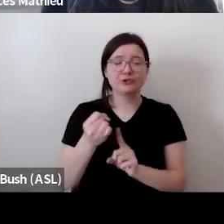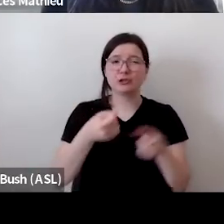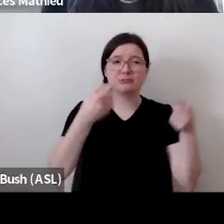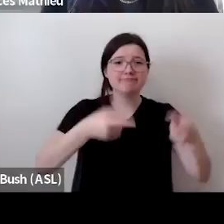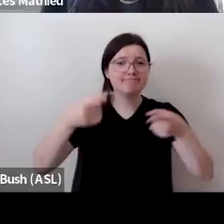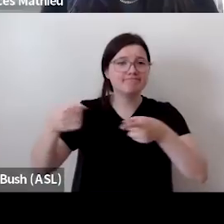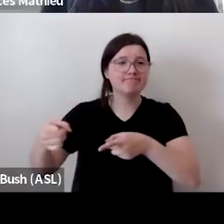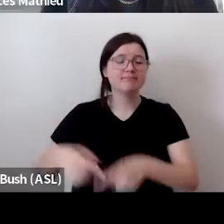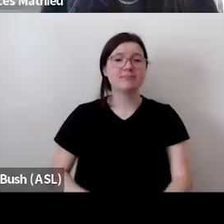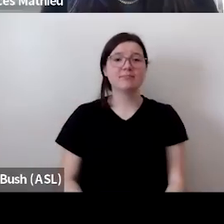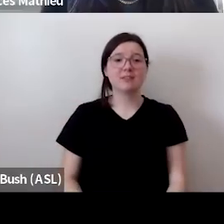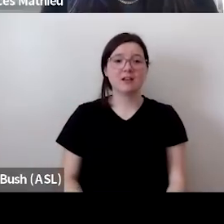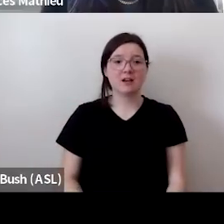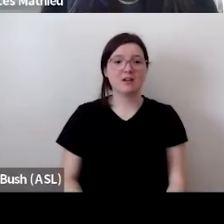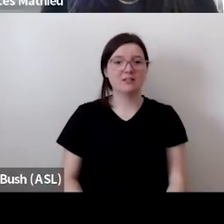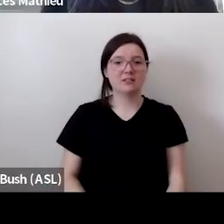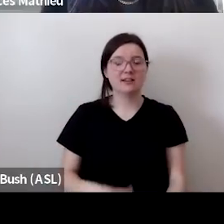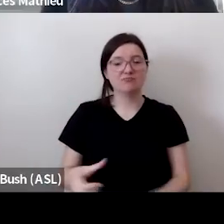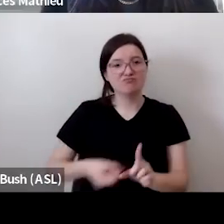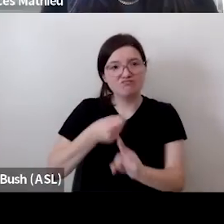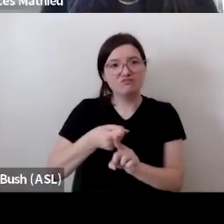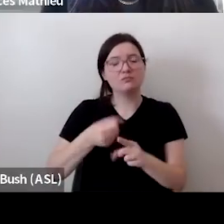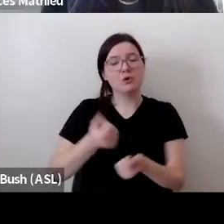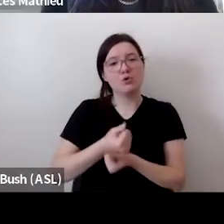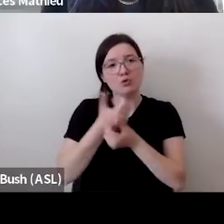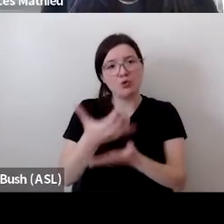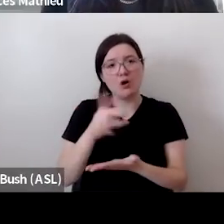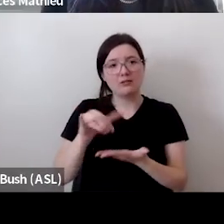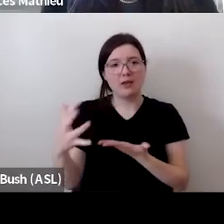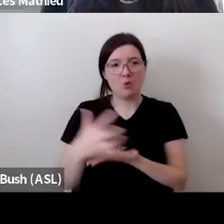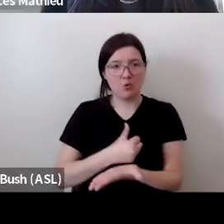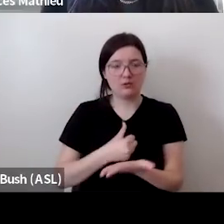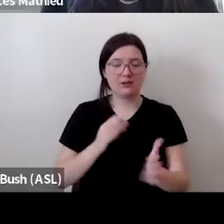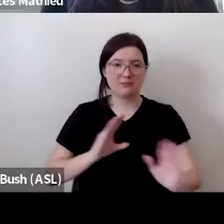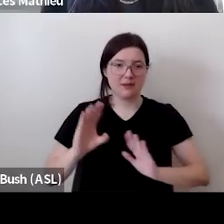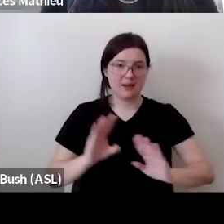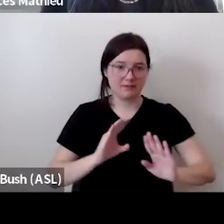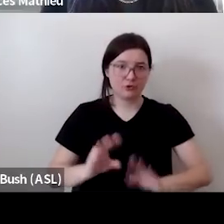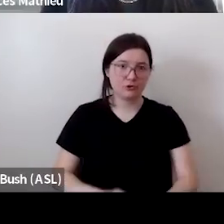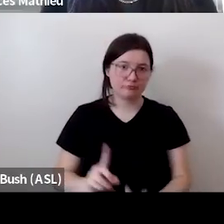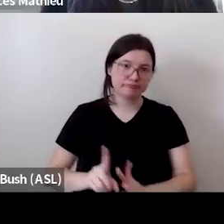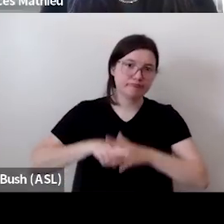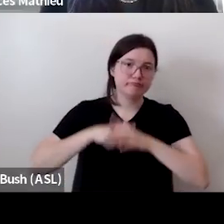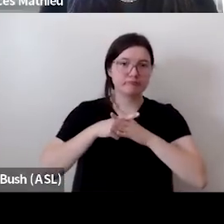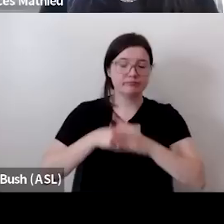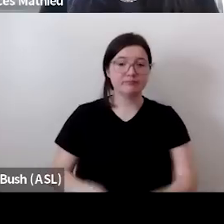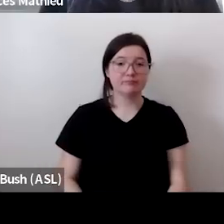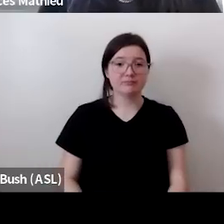for when the hoarding behaviors and collecting behaviors start. Whether that meets the diagnostic criteria for PTSD